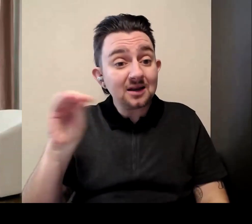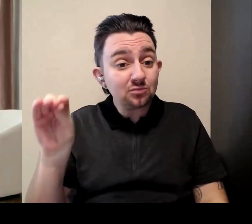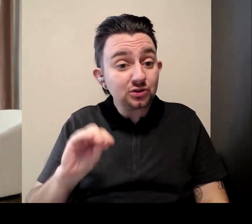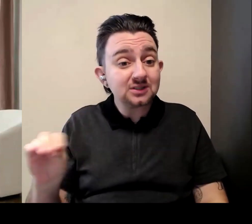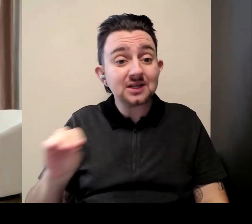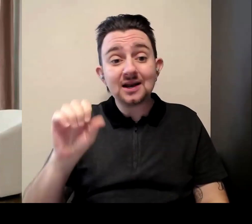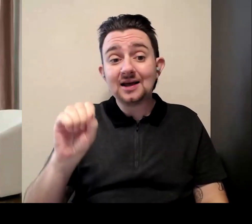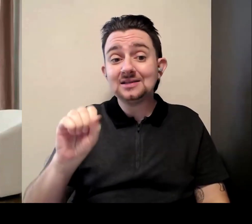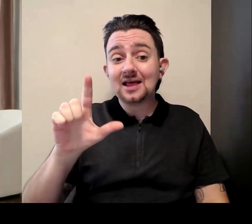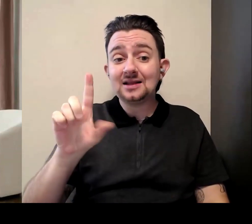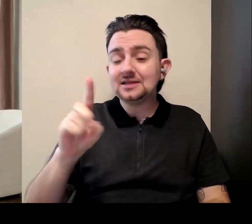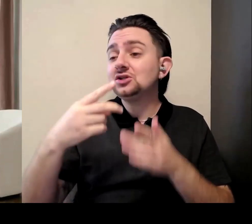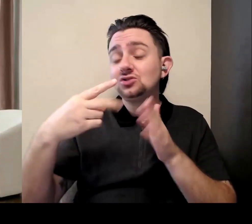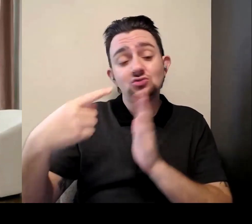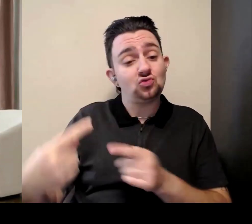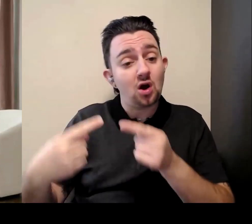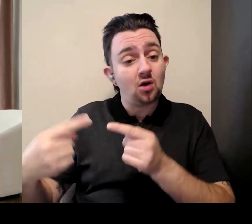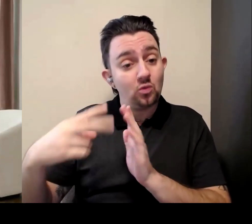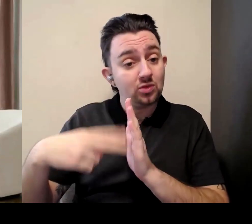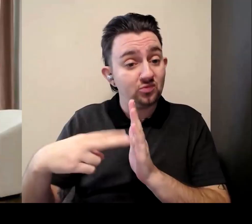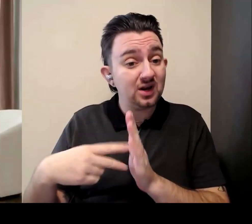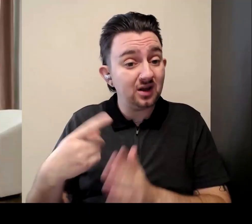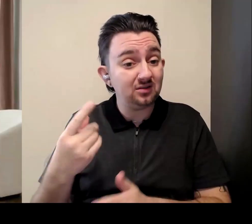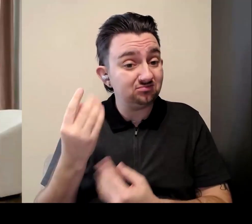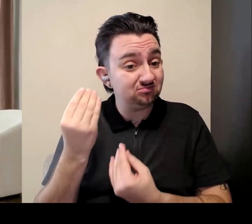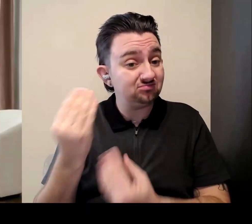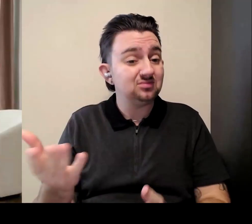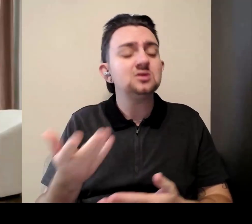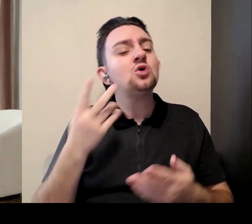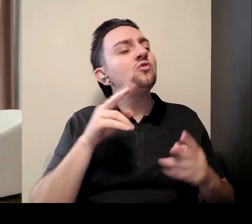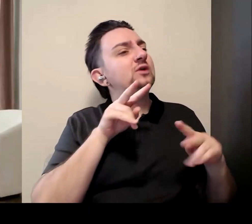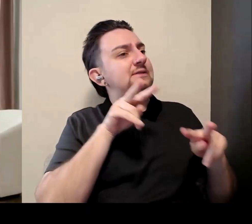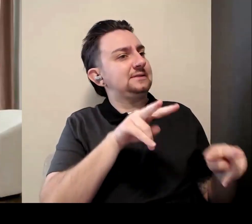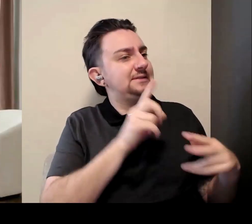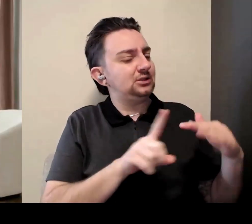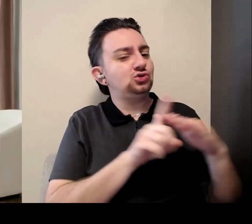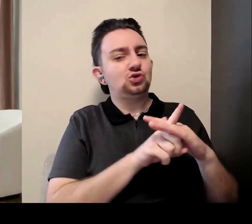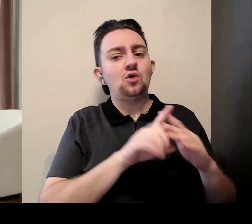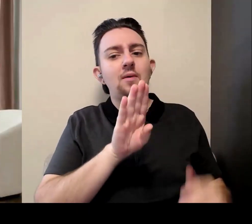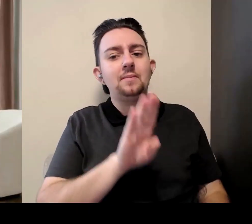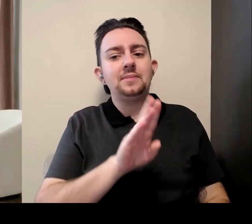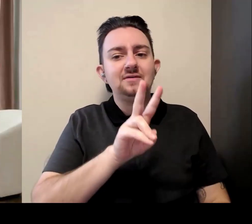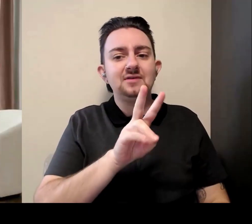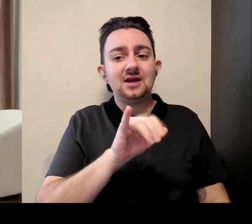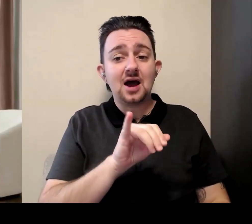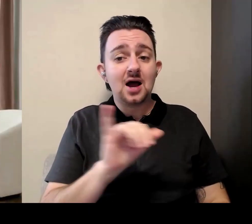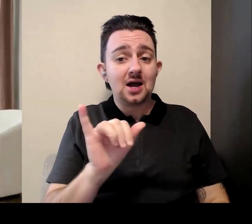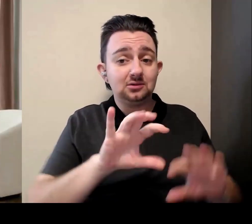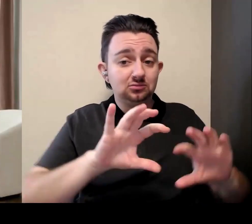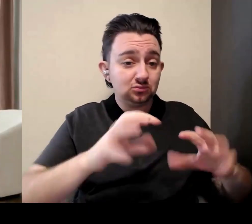And so when we see that in our BVI population as well, it creates some confusion.